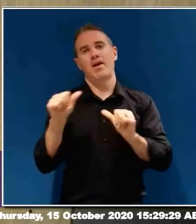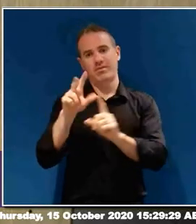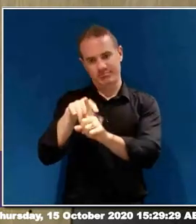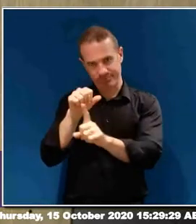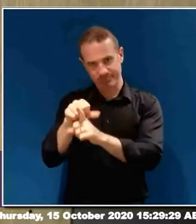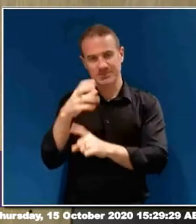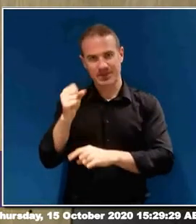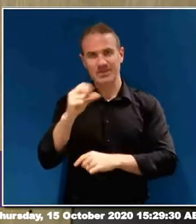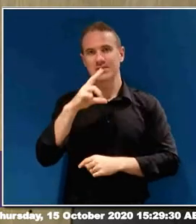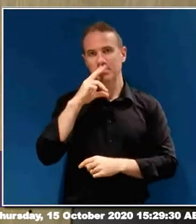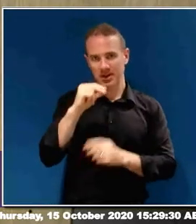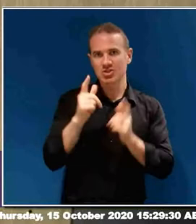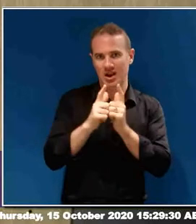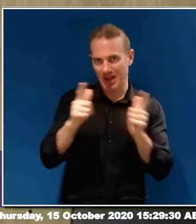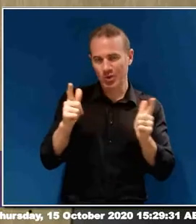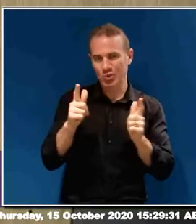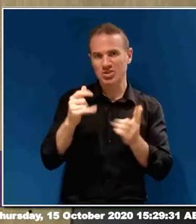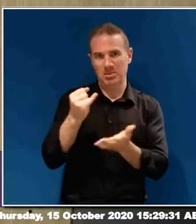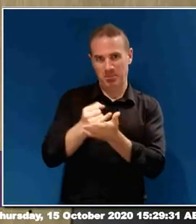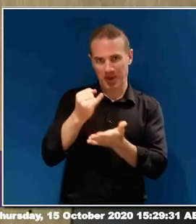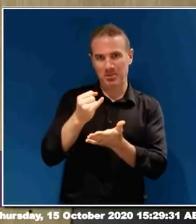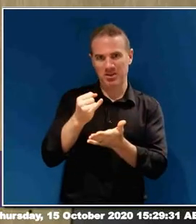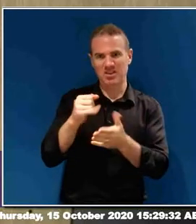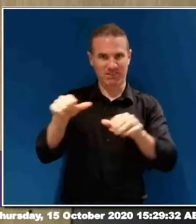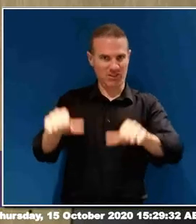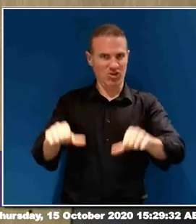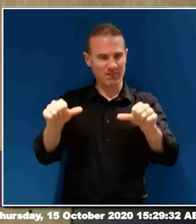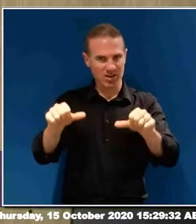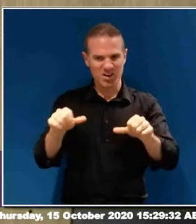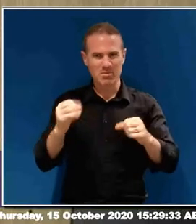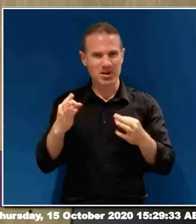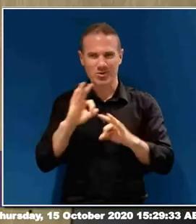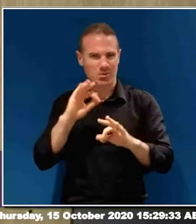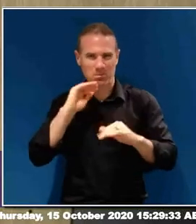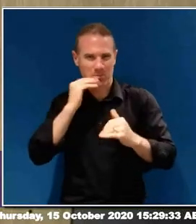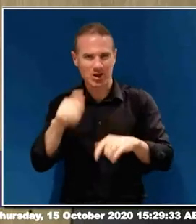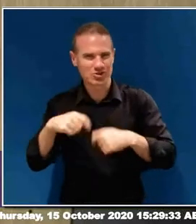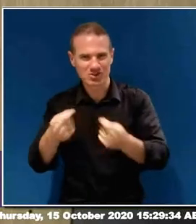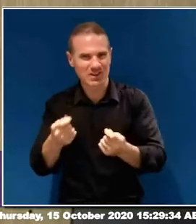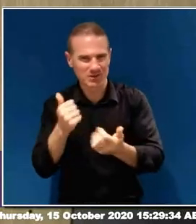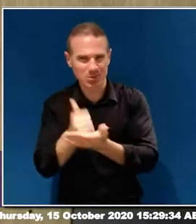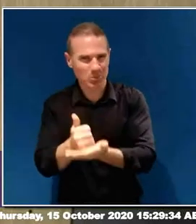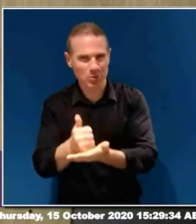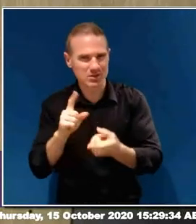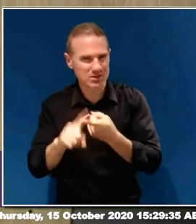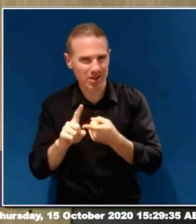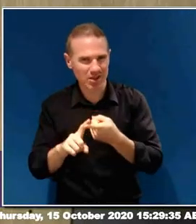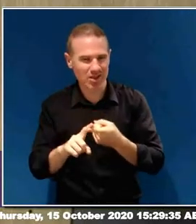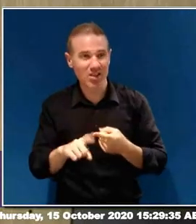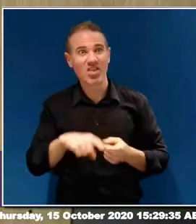Grade 3, he was then verified with intellectual impairment - or intellectual